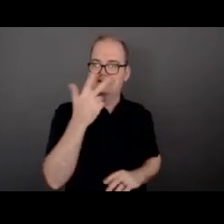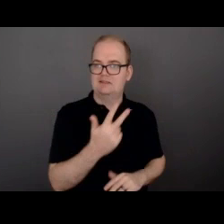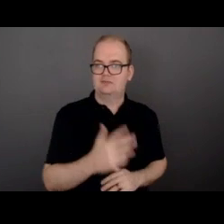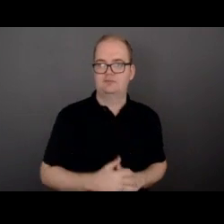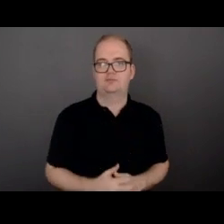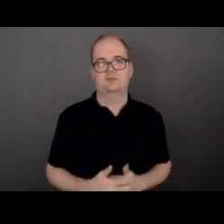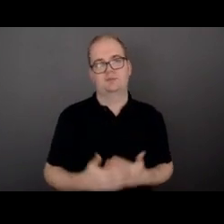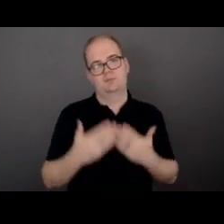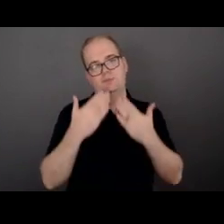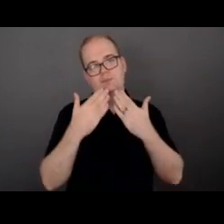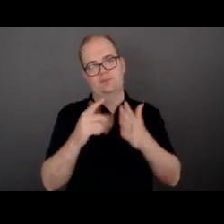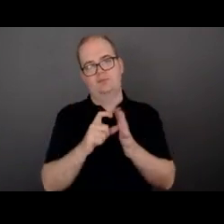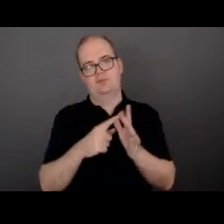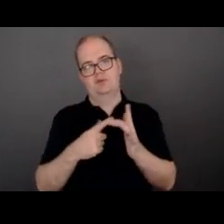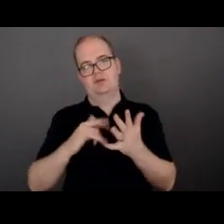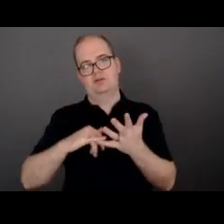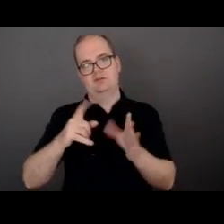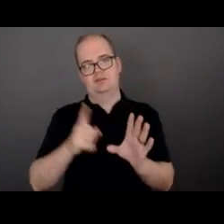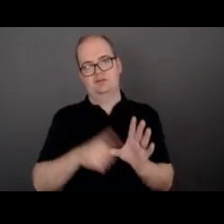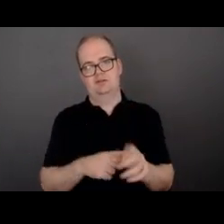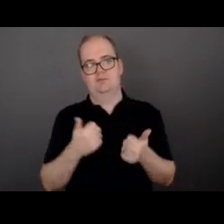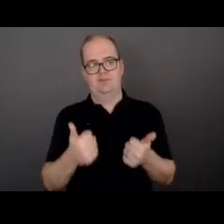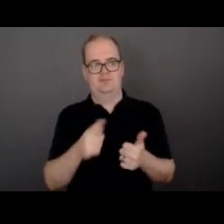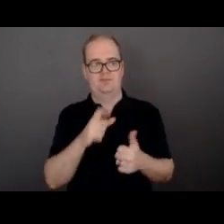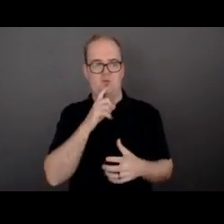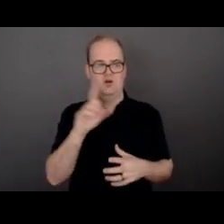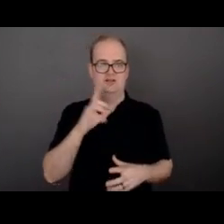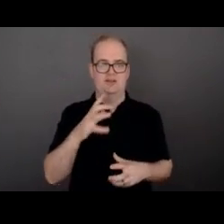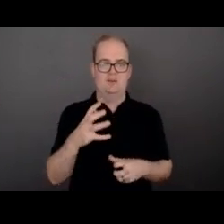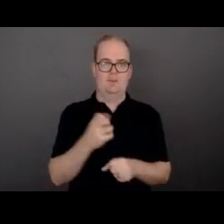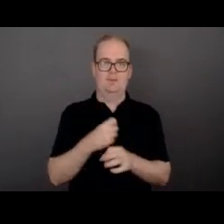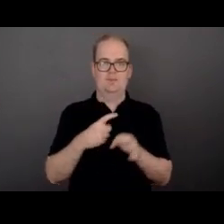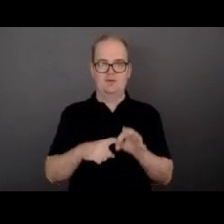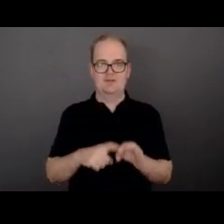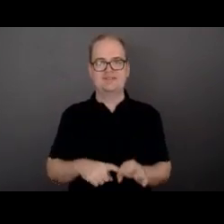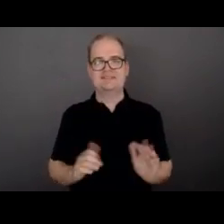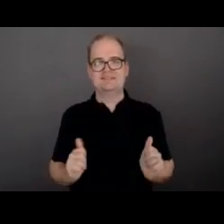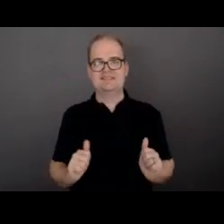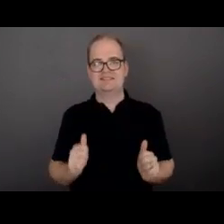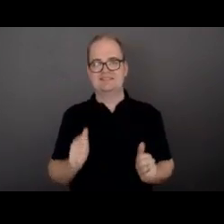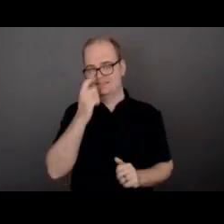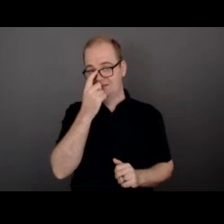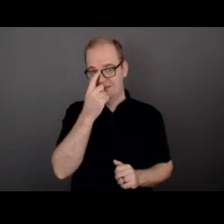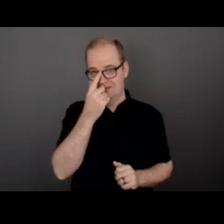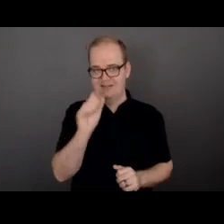And we have have to cut the questions there and move on to referral pathways.